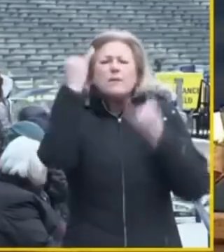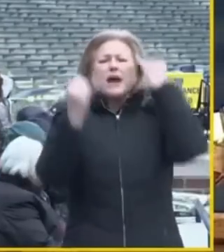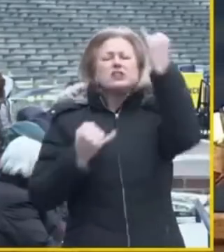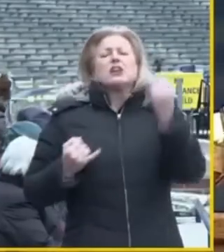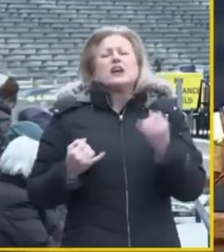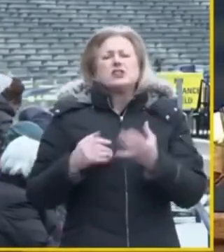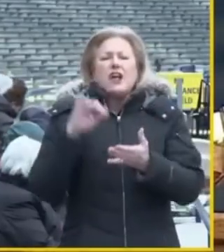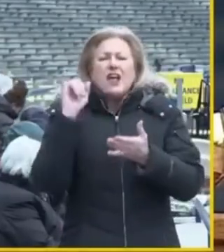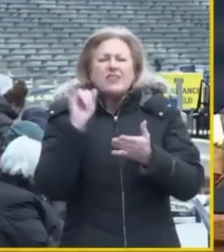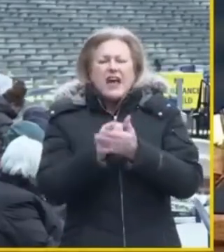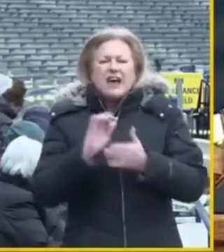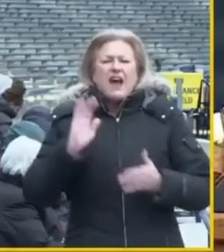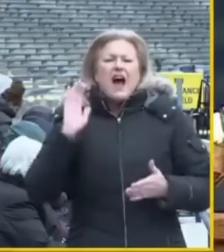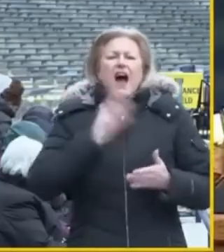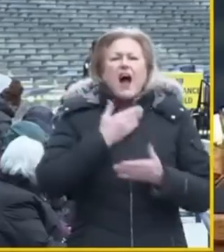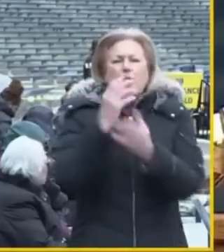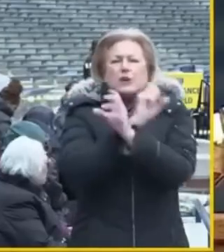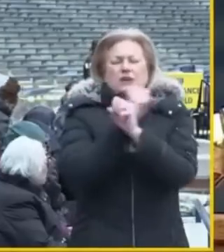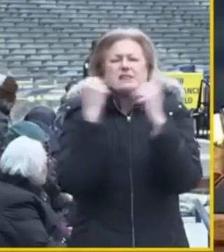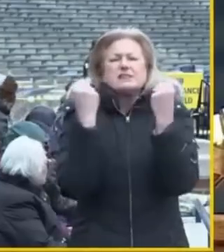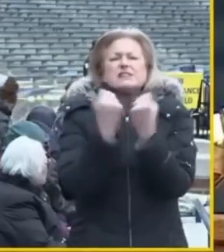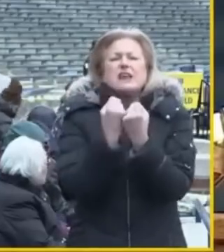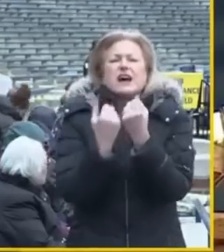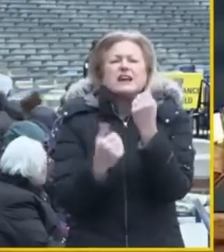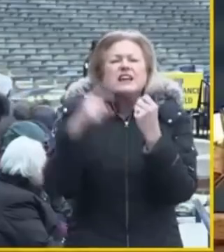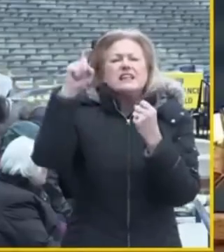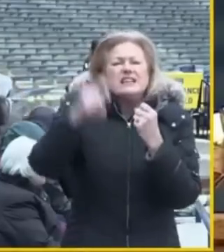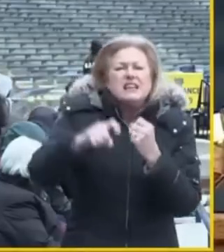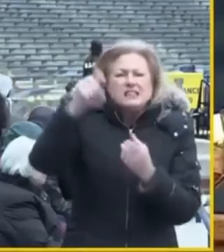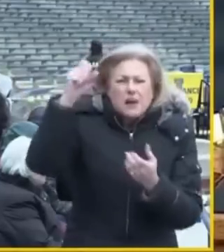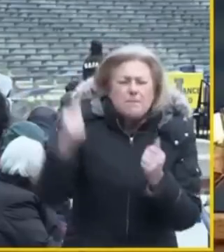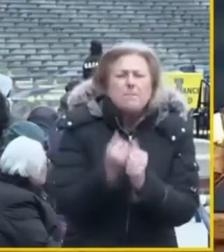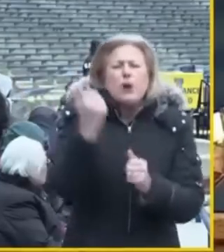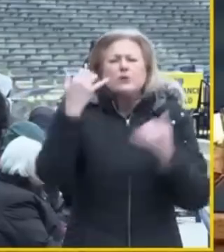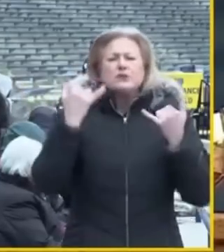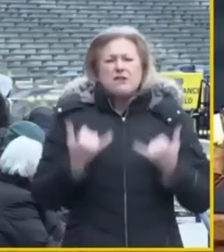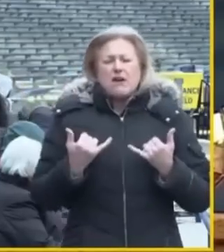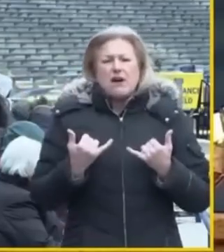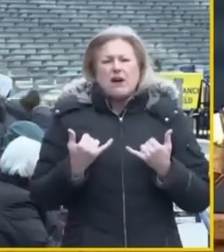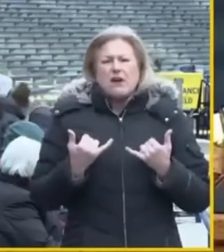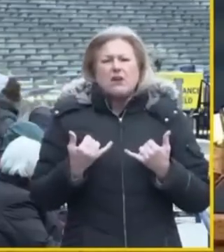that our society needs most at this very moment. You are the generation